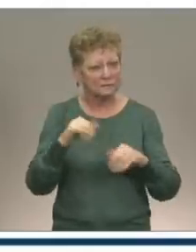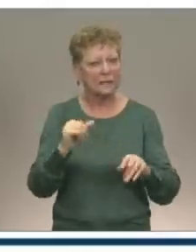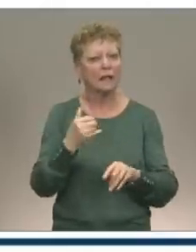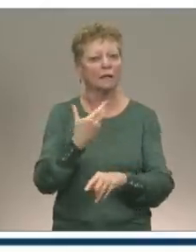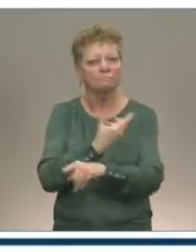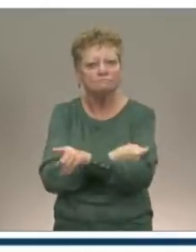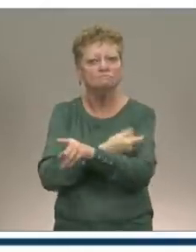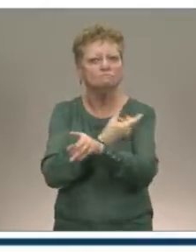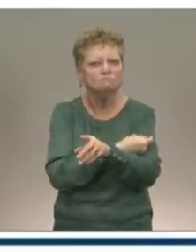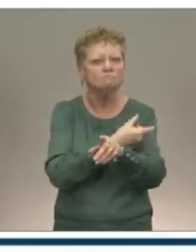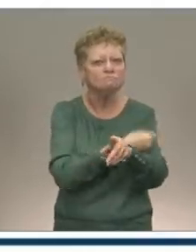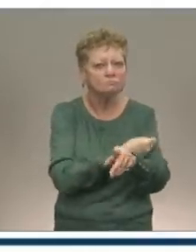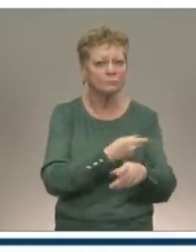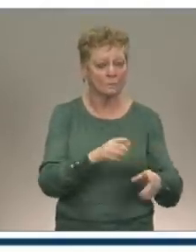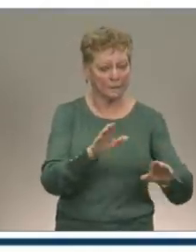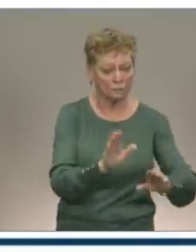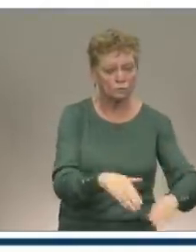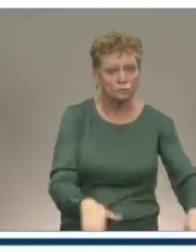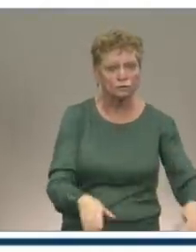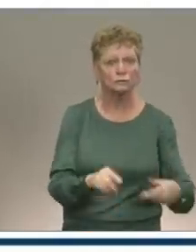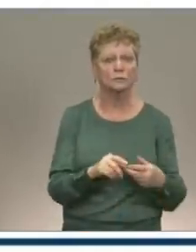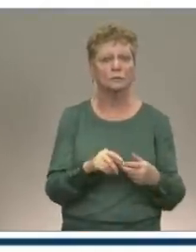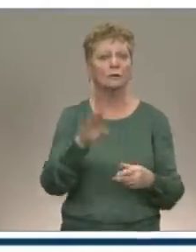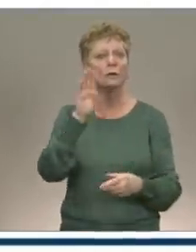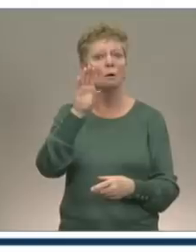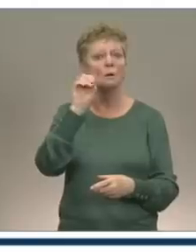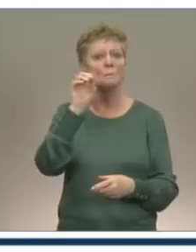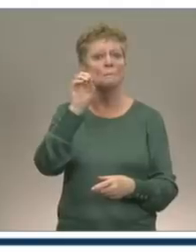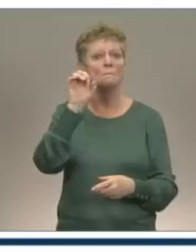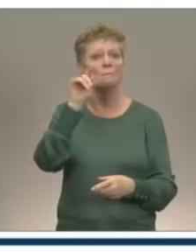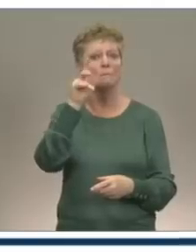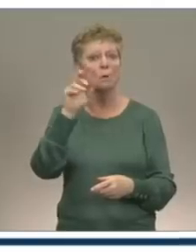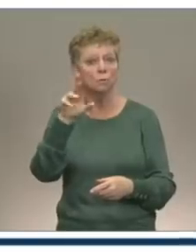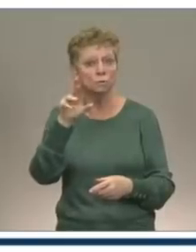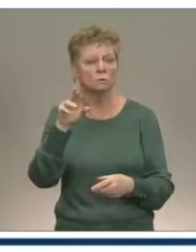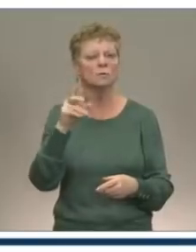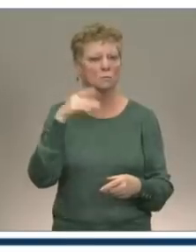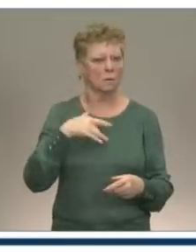vaccines to children and booster doses we expect we know that our rate will continue to go up